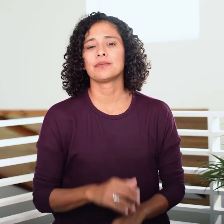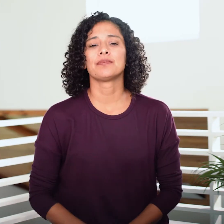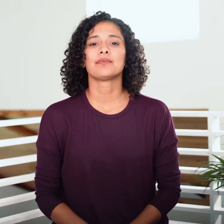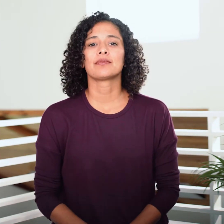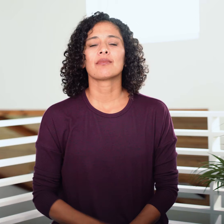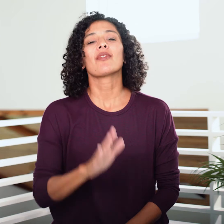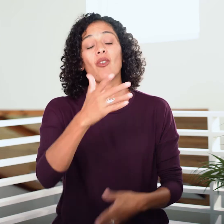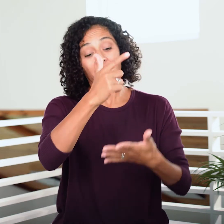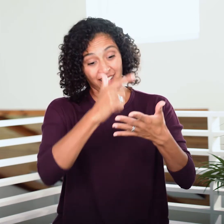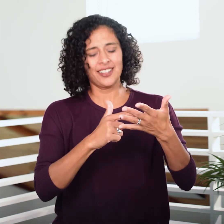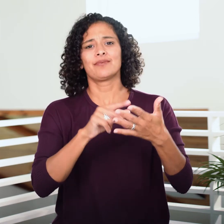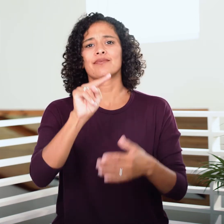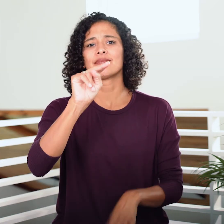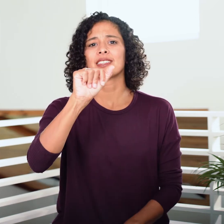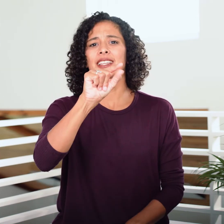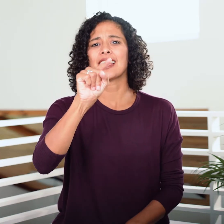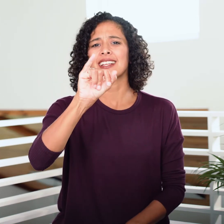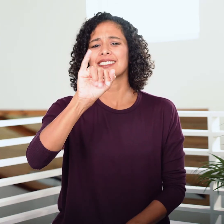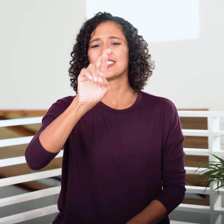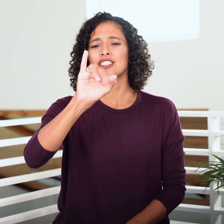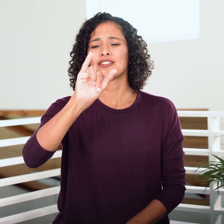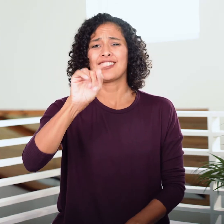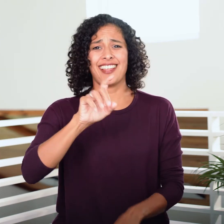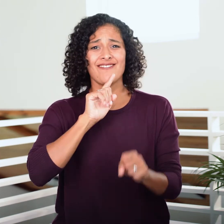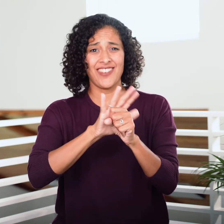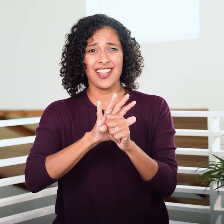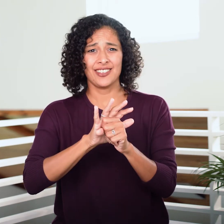Then we read about Nazirite vows.